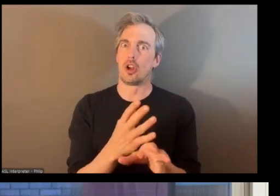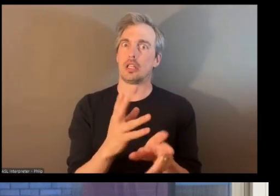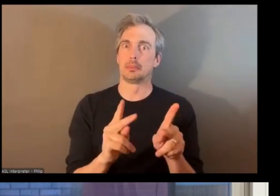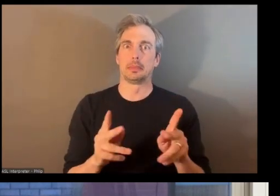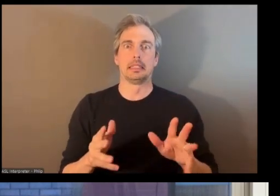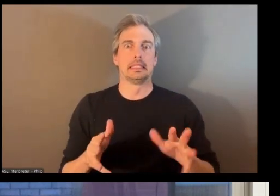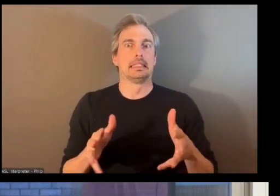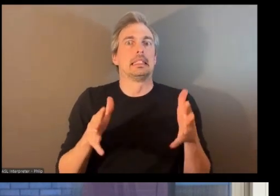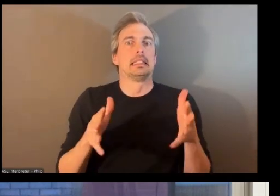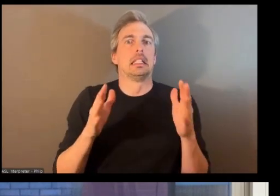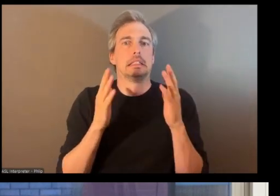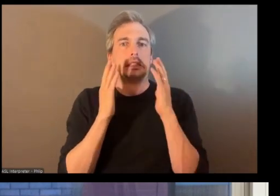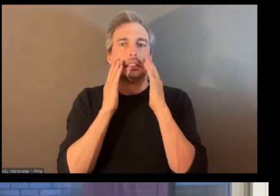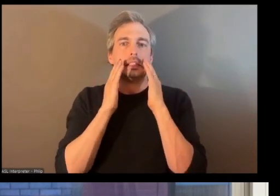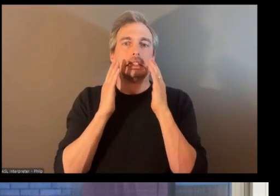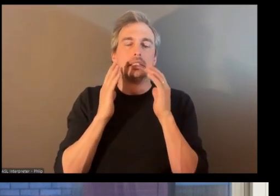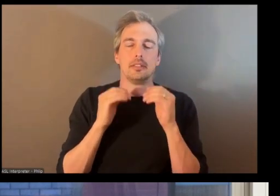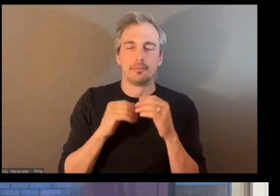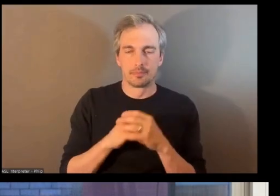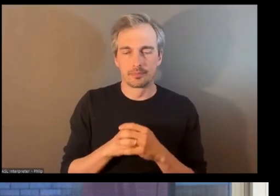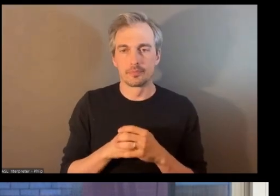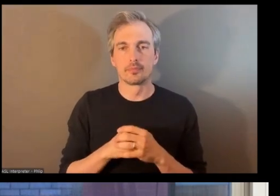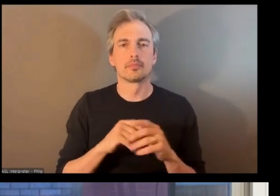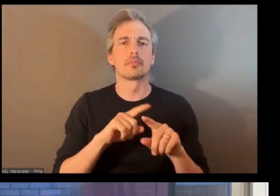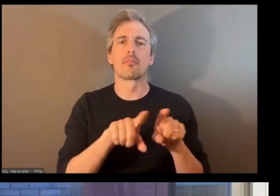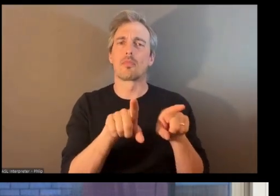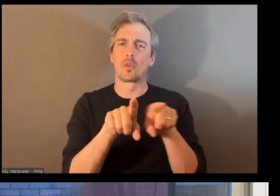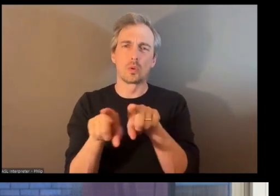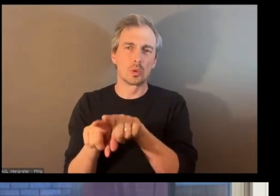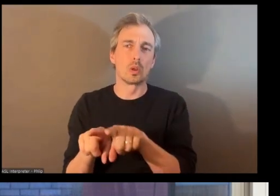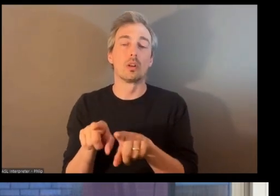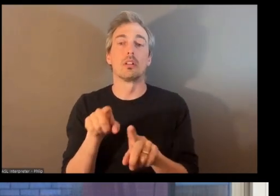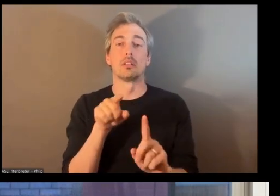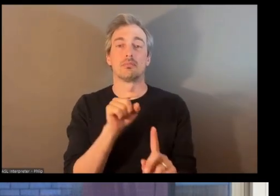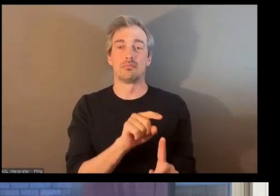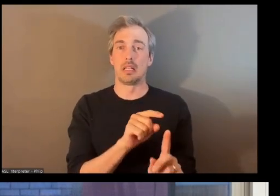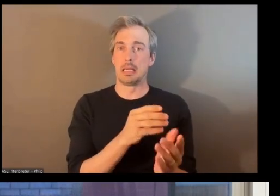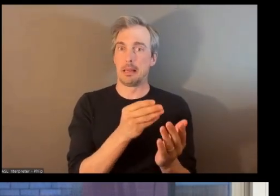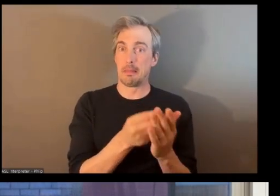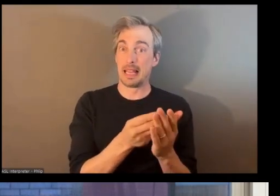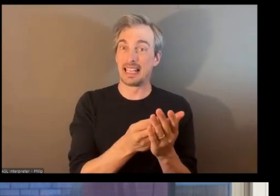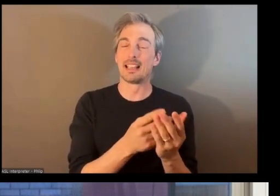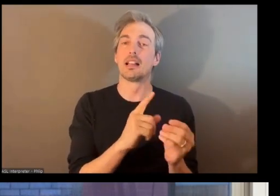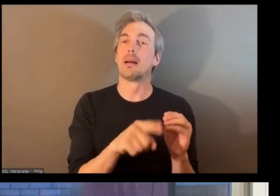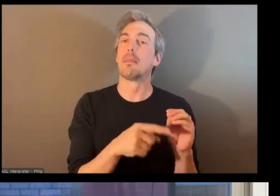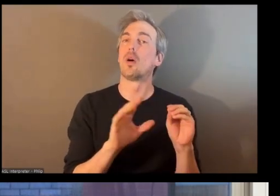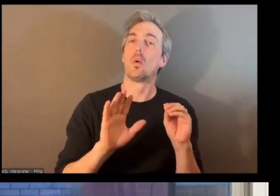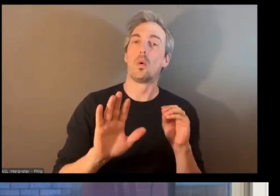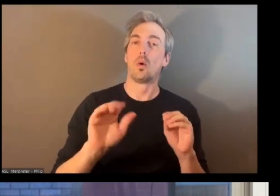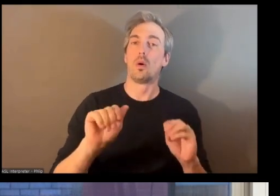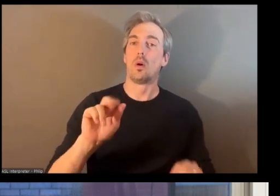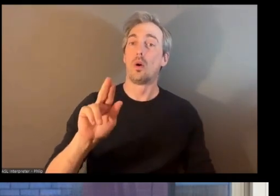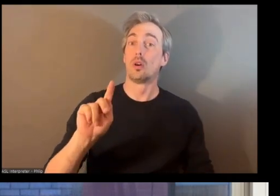But also, it's so much about autonomy. Like... You always want to be able to deal with an ATM when you want to deal with an ATM.